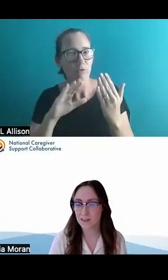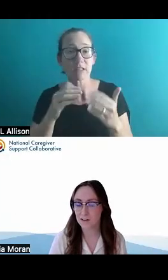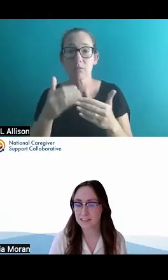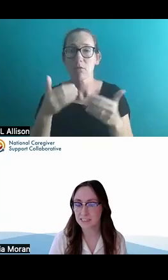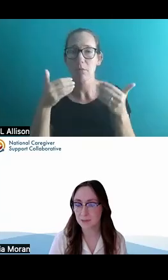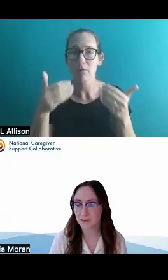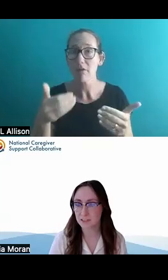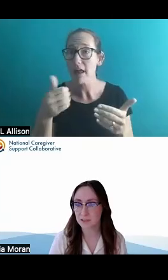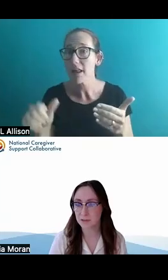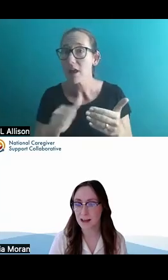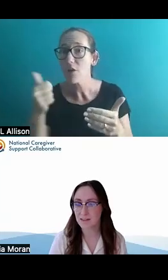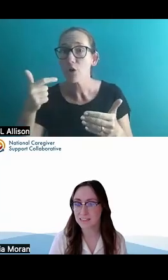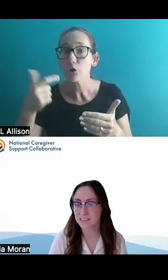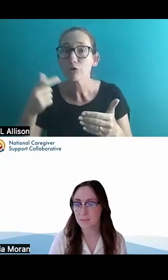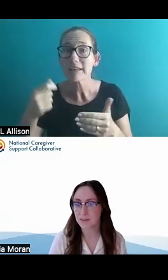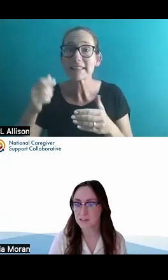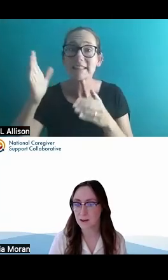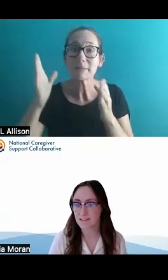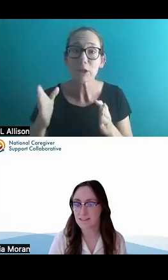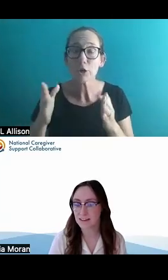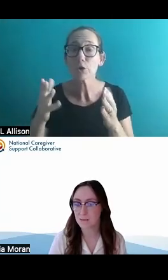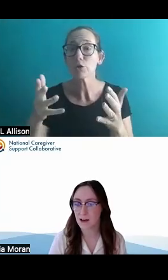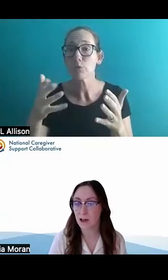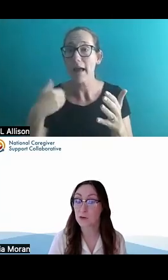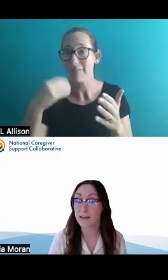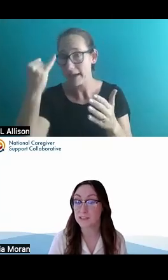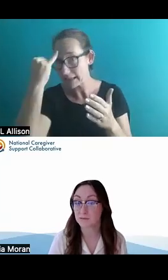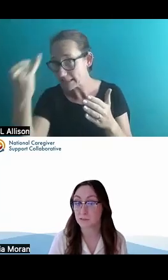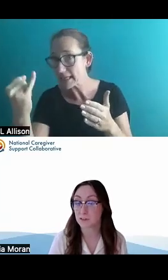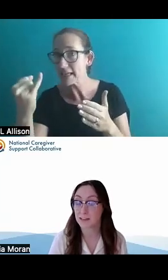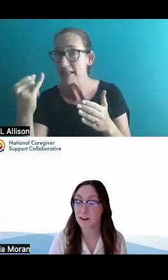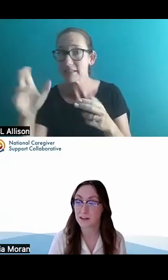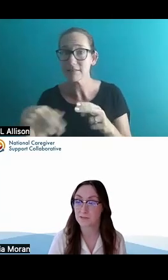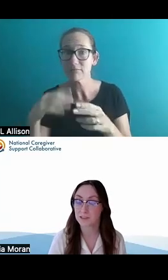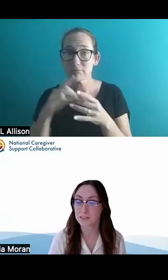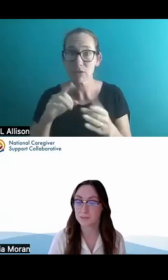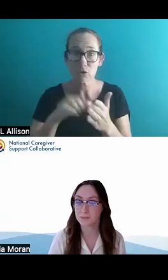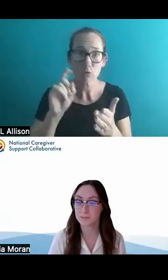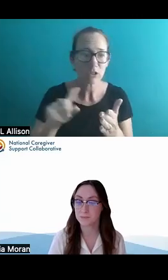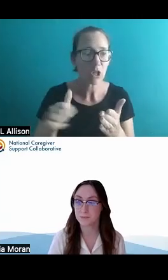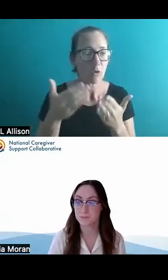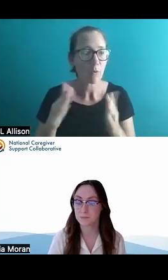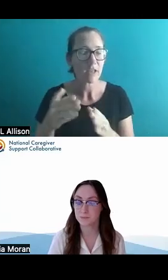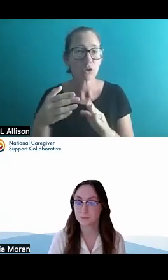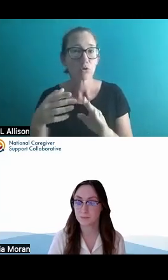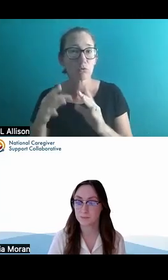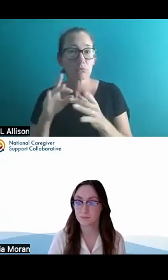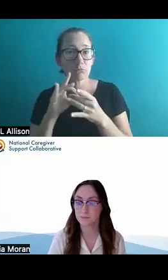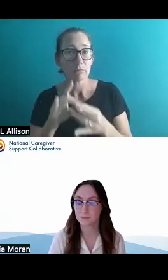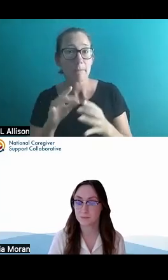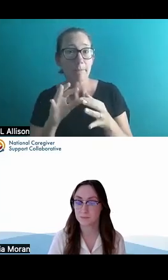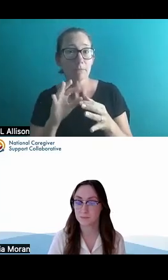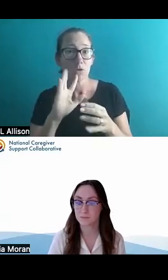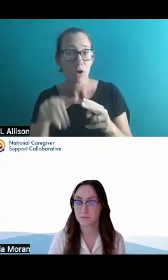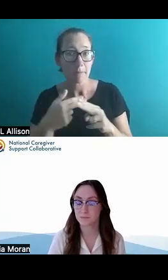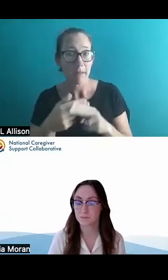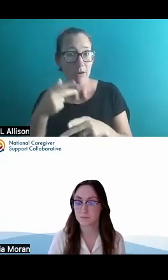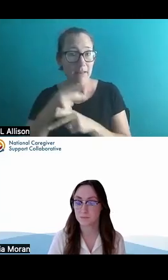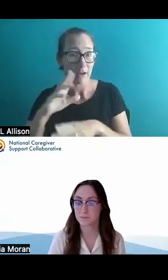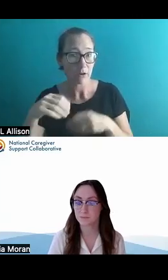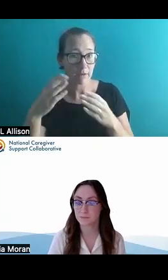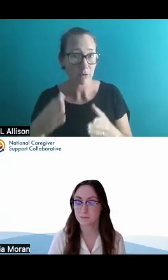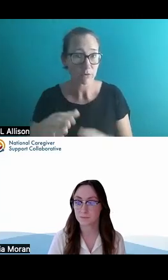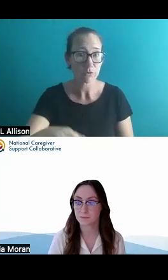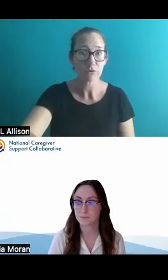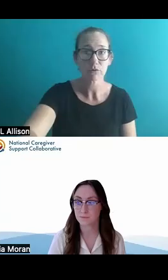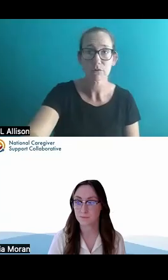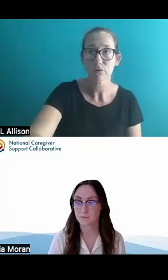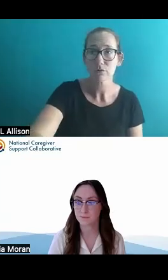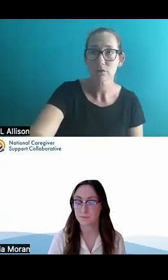other grantee speakers who have ideas about this question about other ways to refer to caregivers?